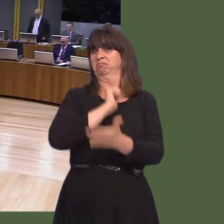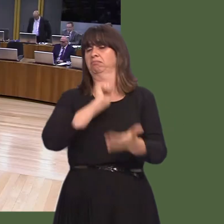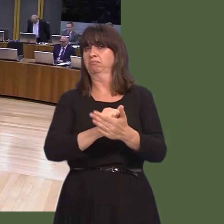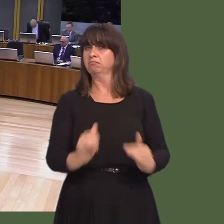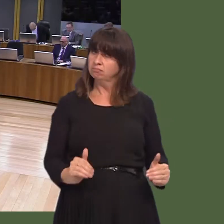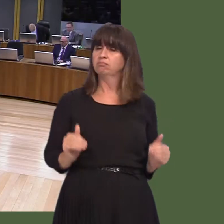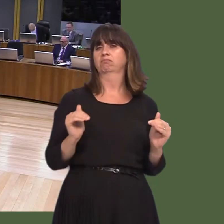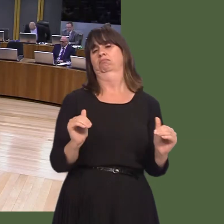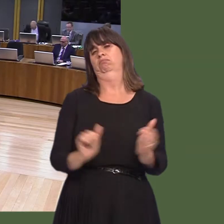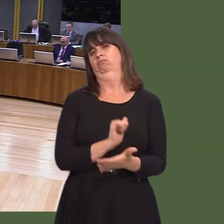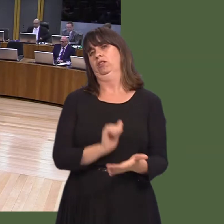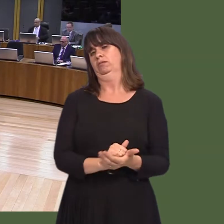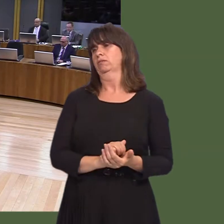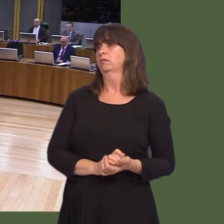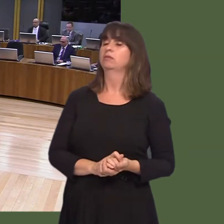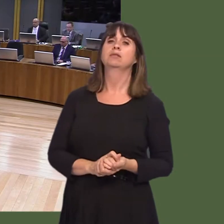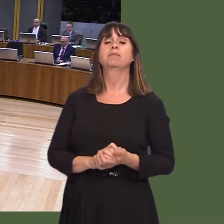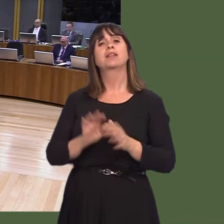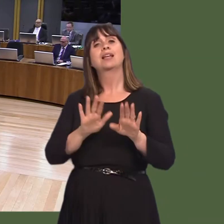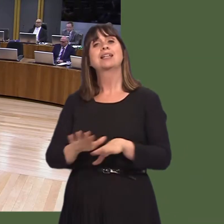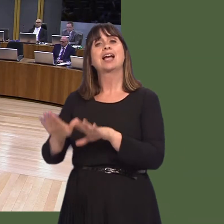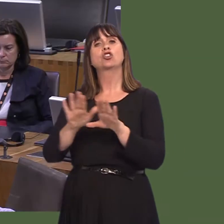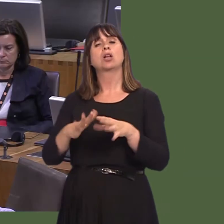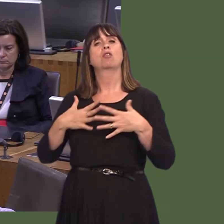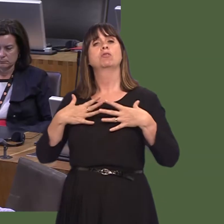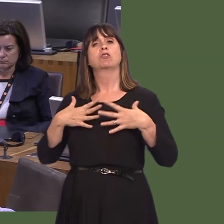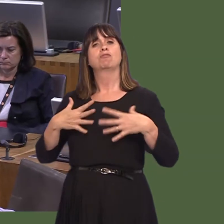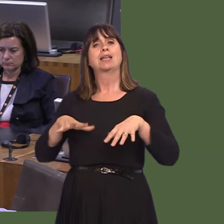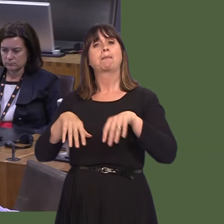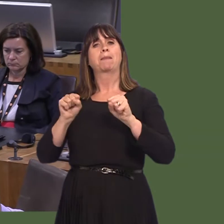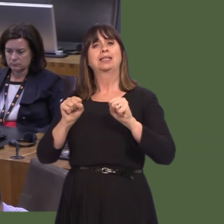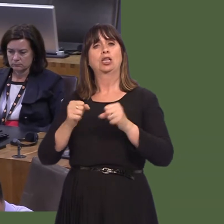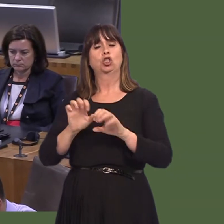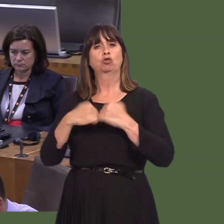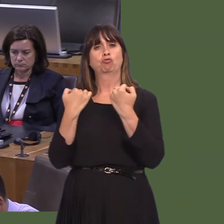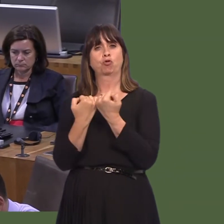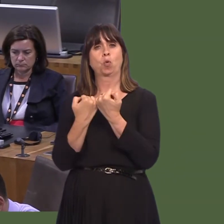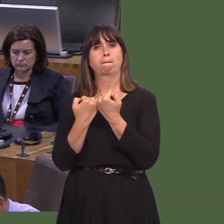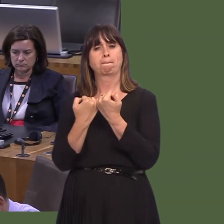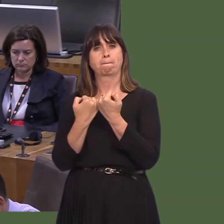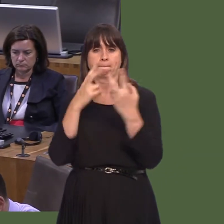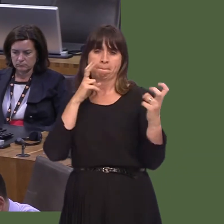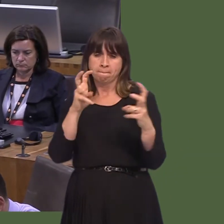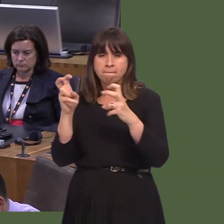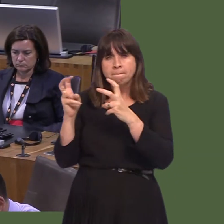Carwyn Jones AM: The national respiratory implementation group does obviously recognise the significance of asthma as an illness.